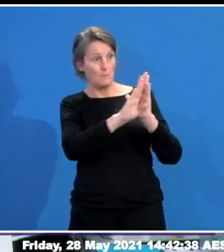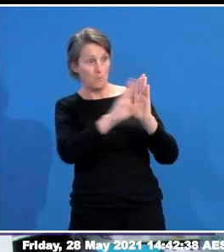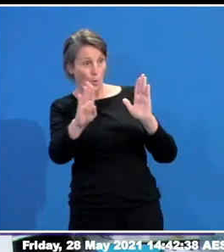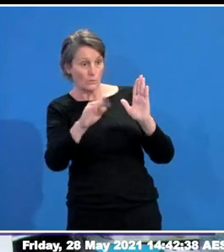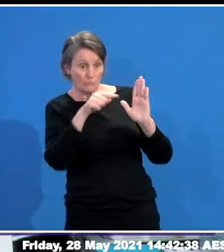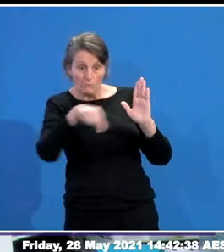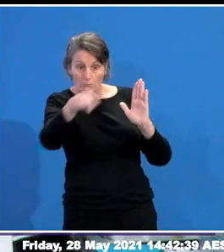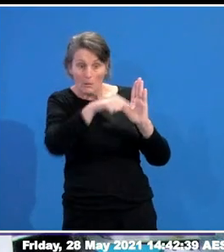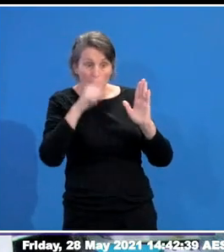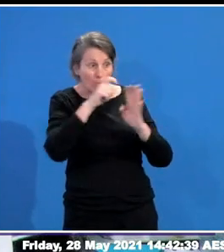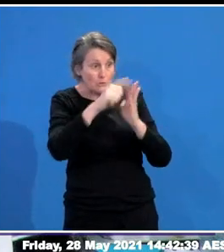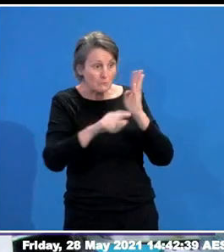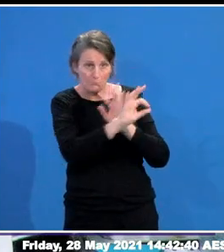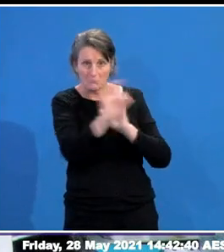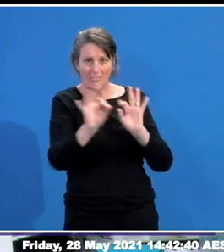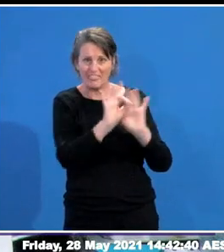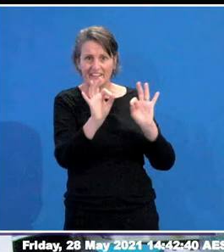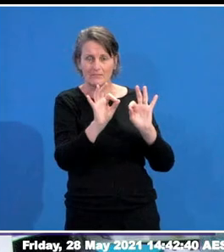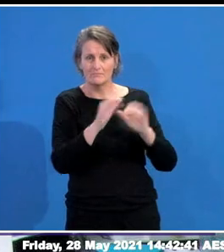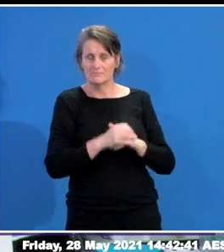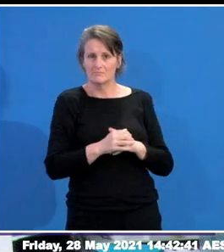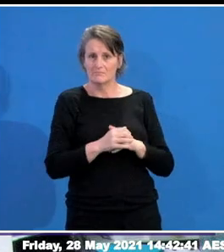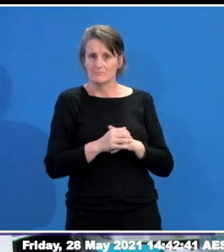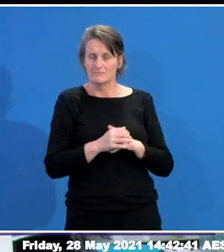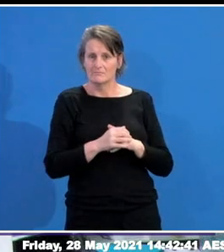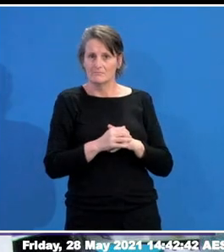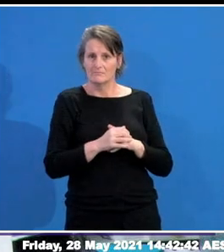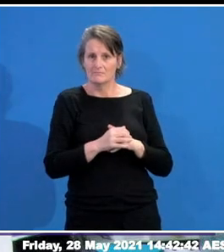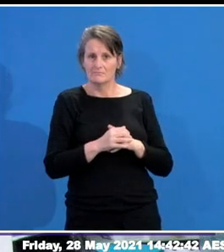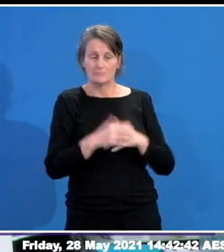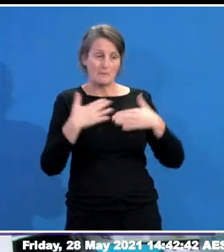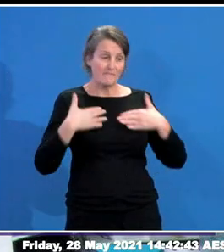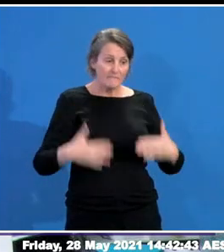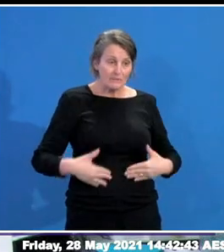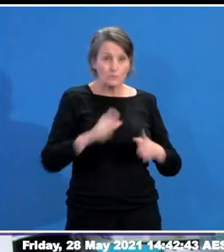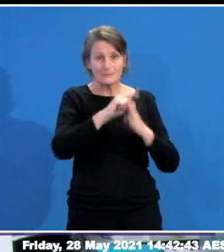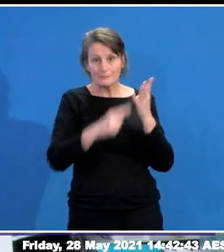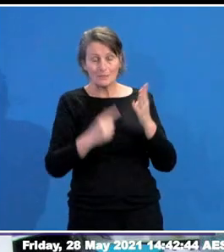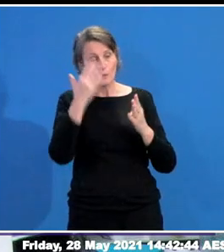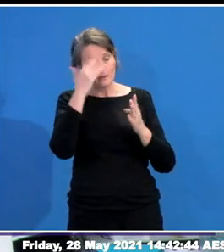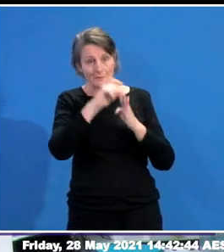no people with disability, whether physical or intellectual, nor does it